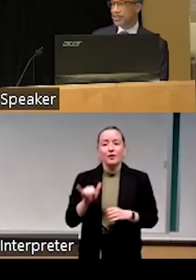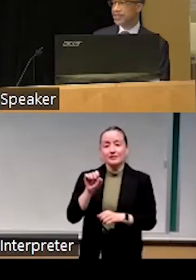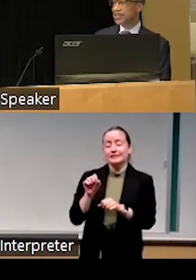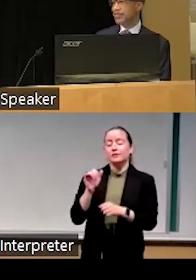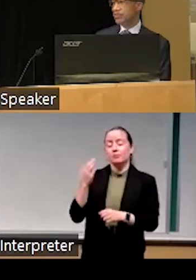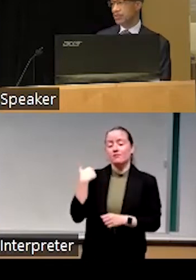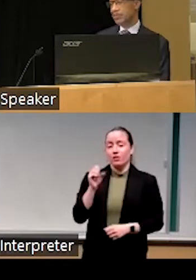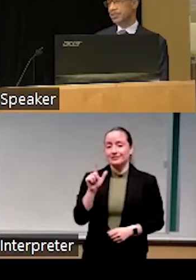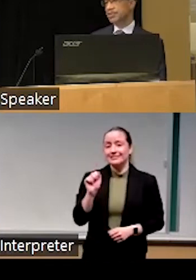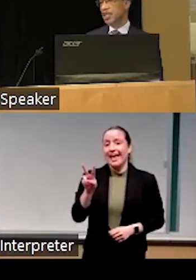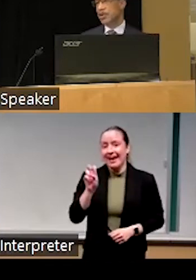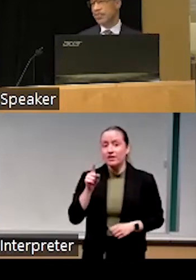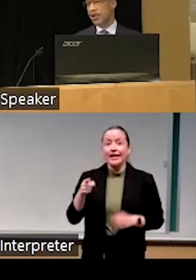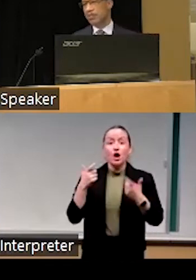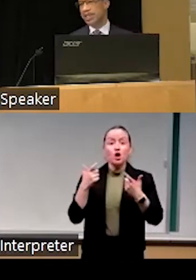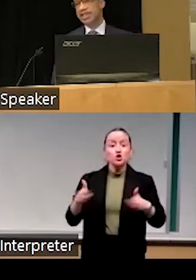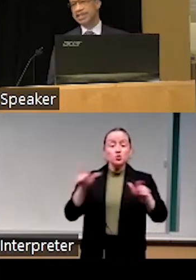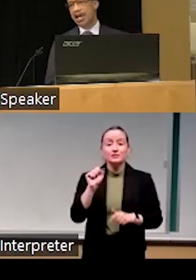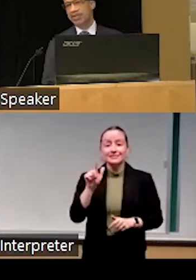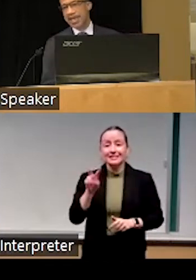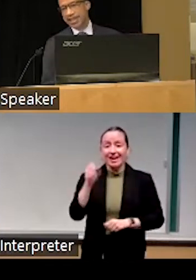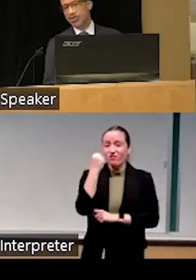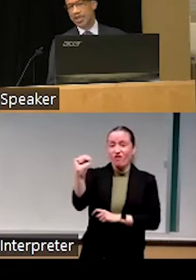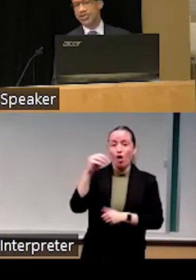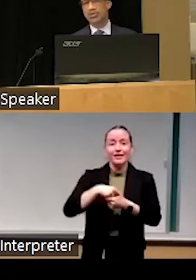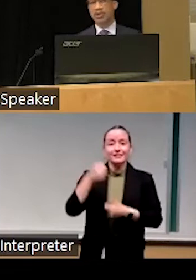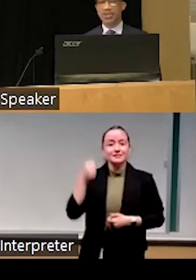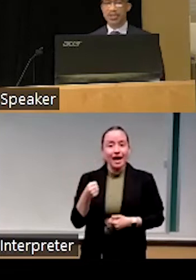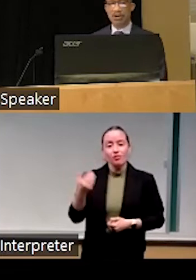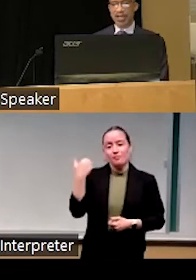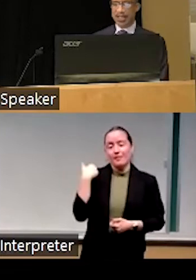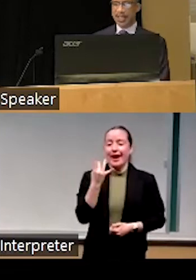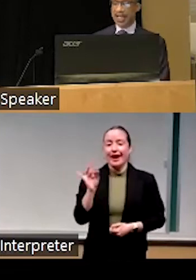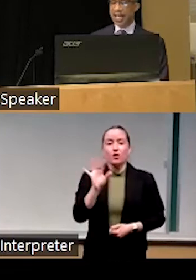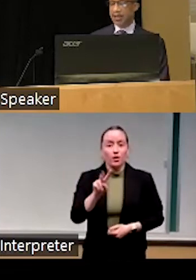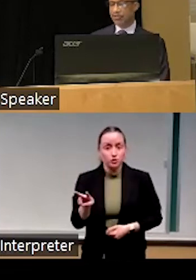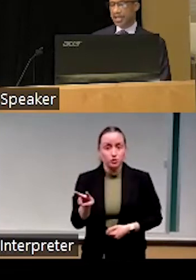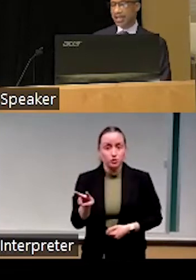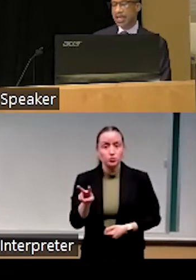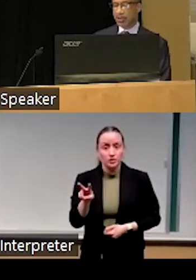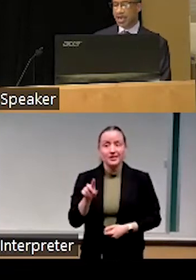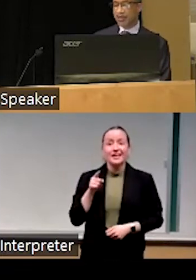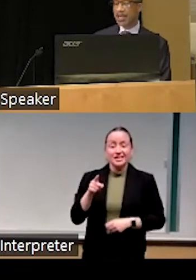the largest slave revolt known in the south in 1822 and was caught in and hanged for that crime